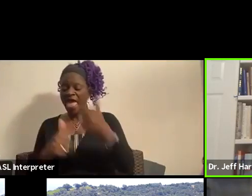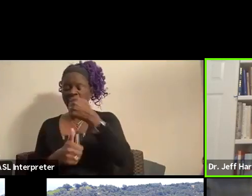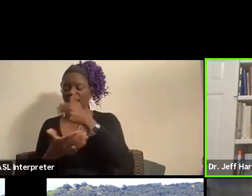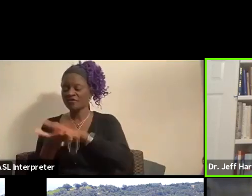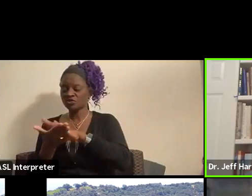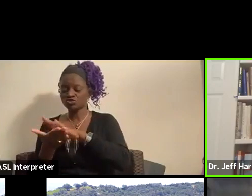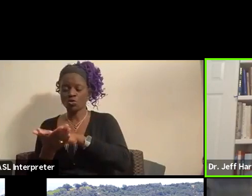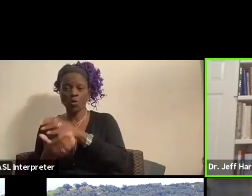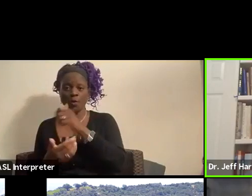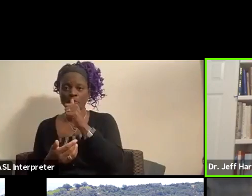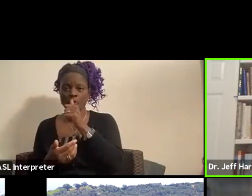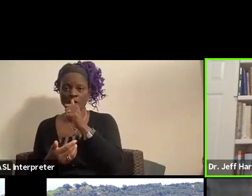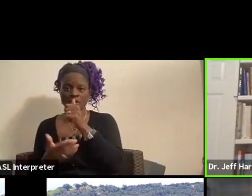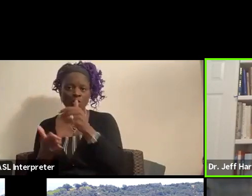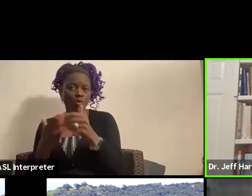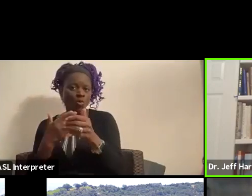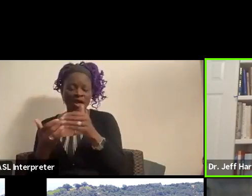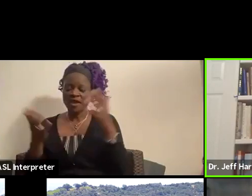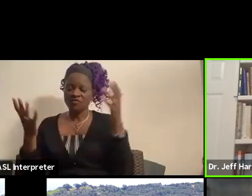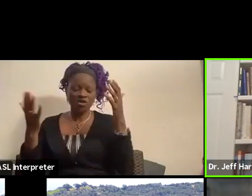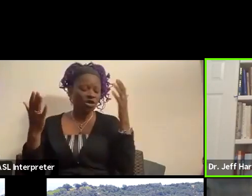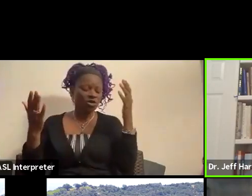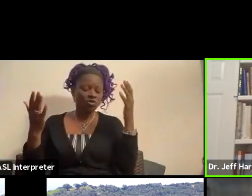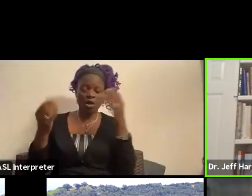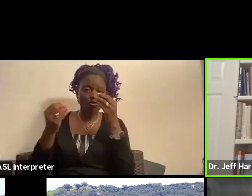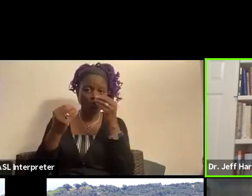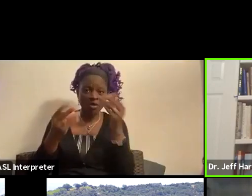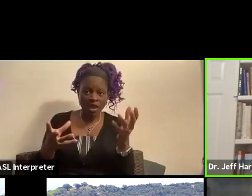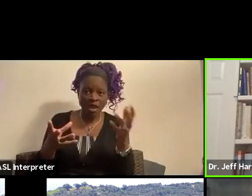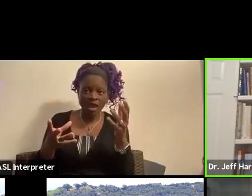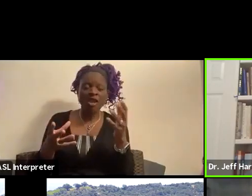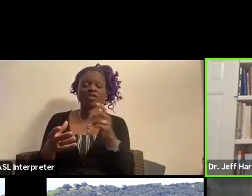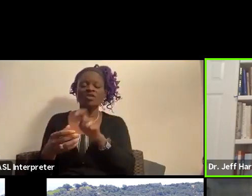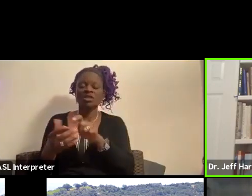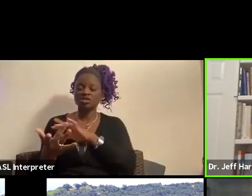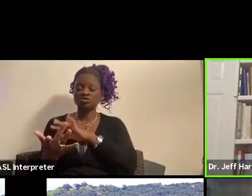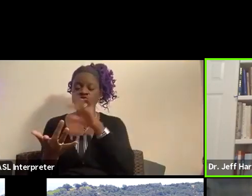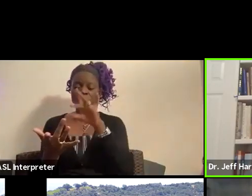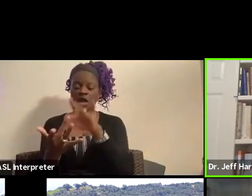will reach out to all their employees who are eligible for